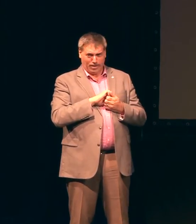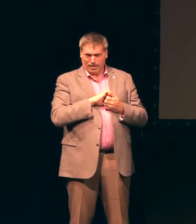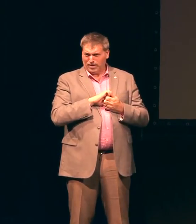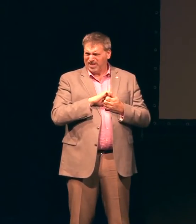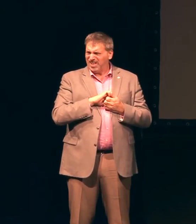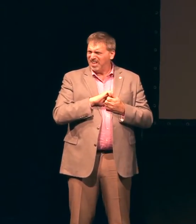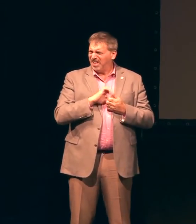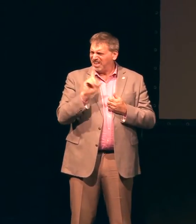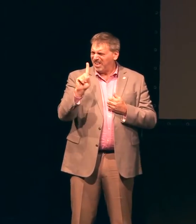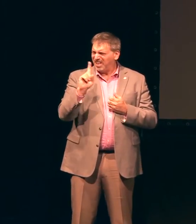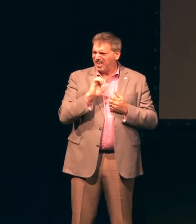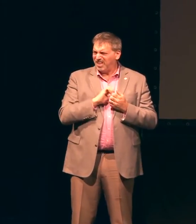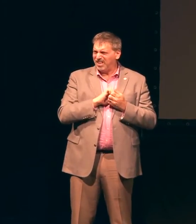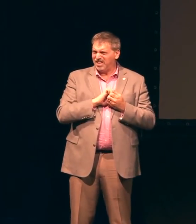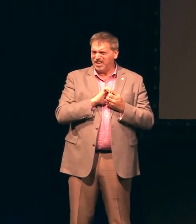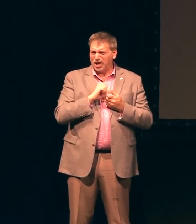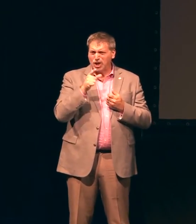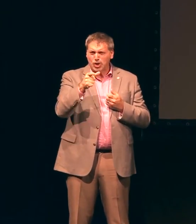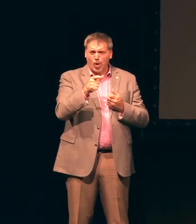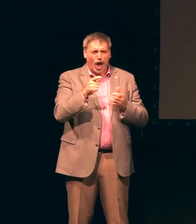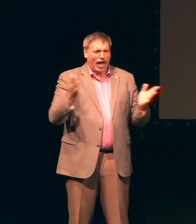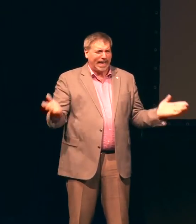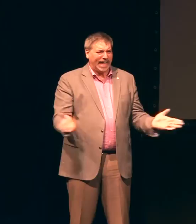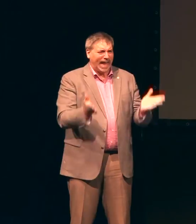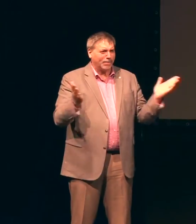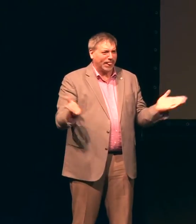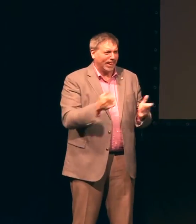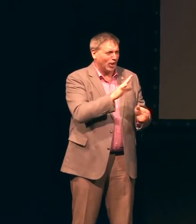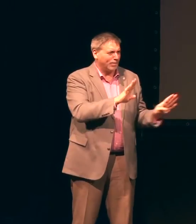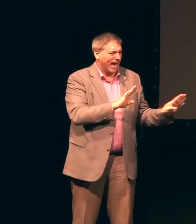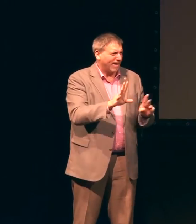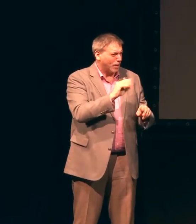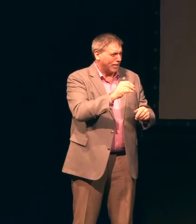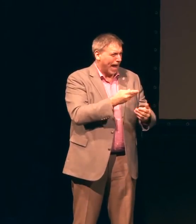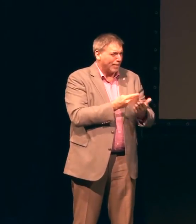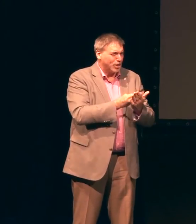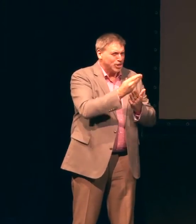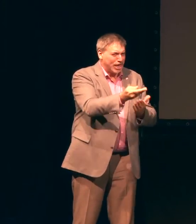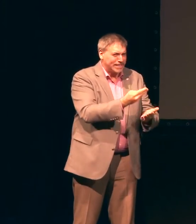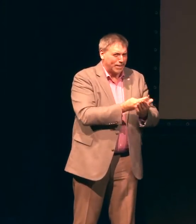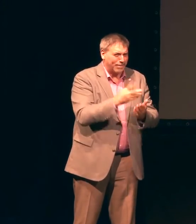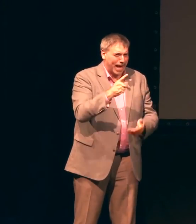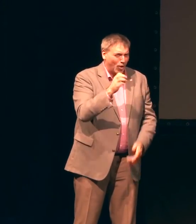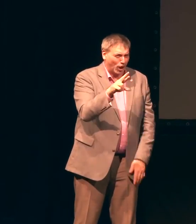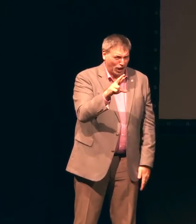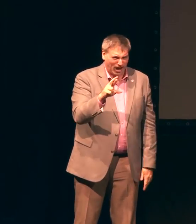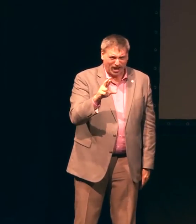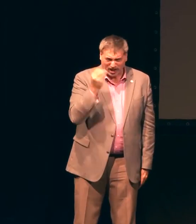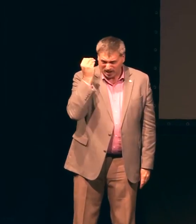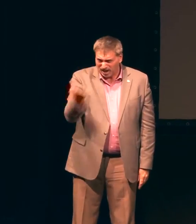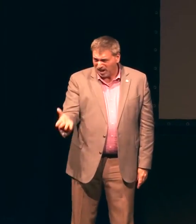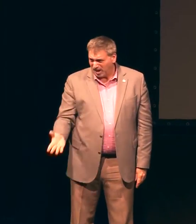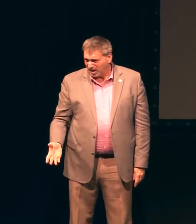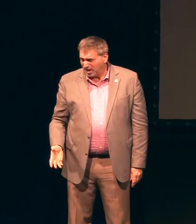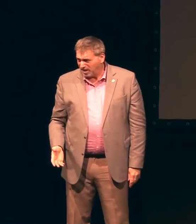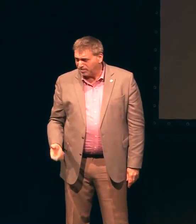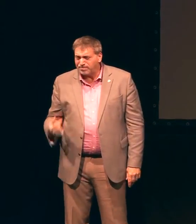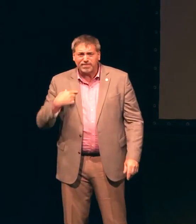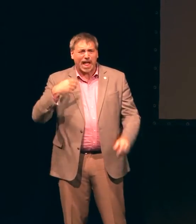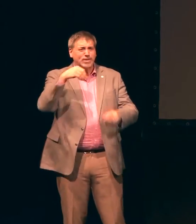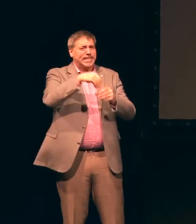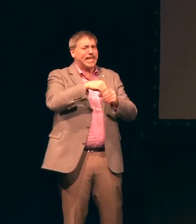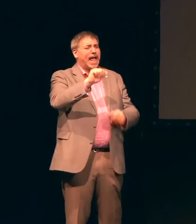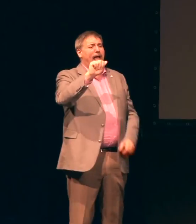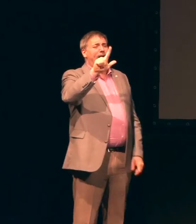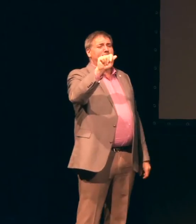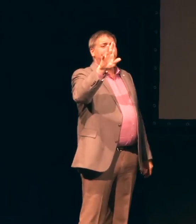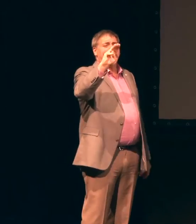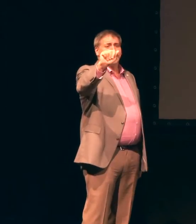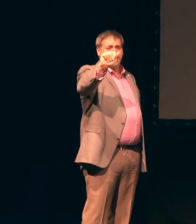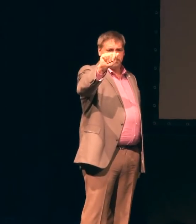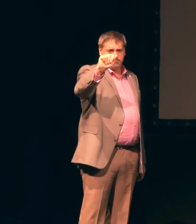Yeah..... You're enabling the behavior by purchasing items. You are a consumer. I was